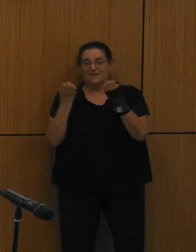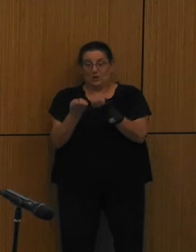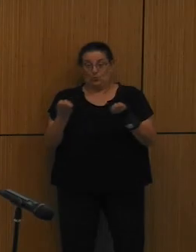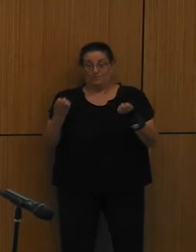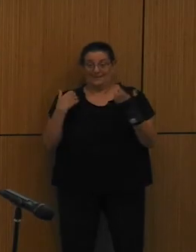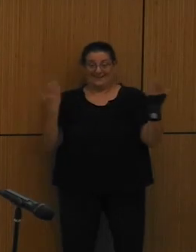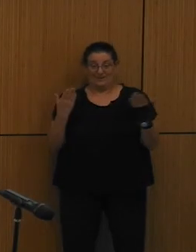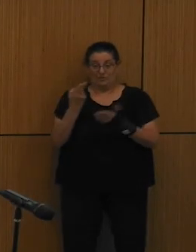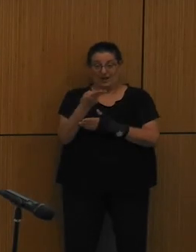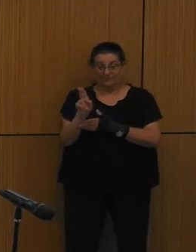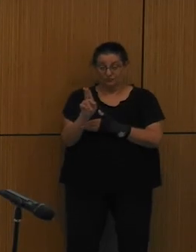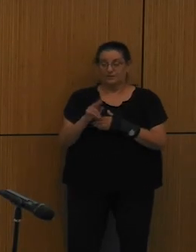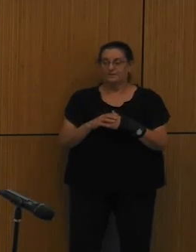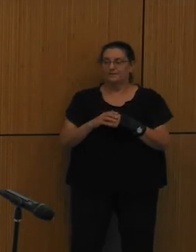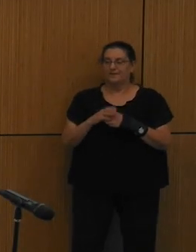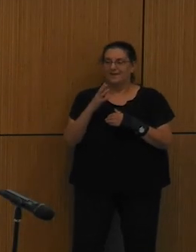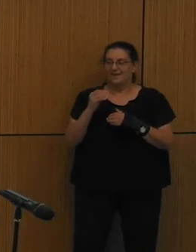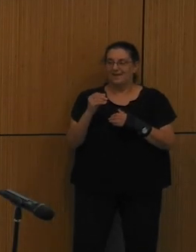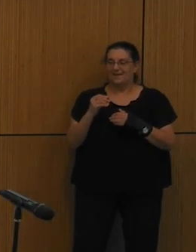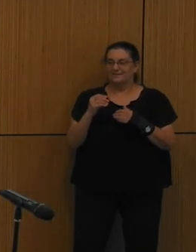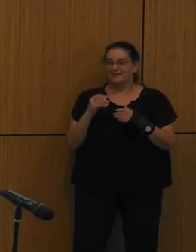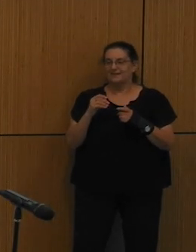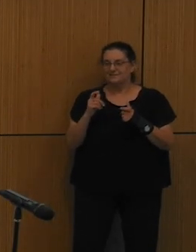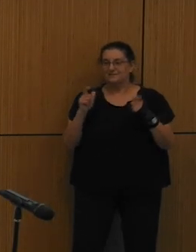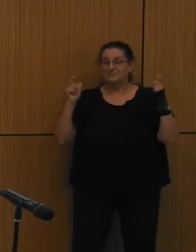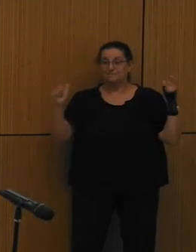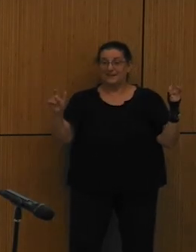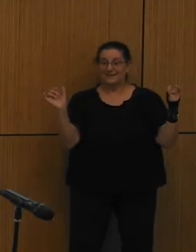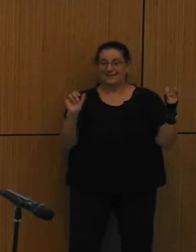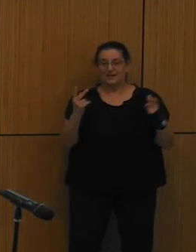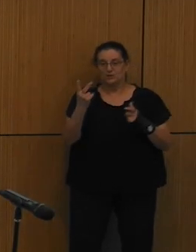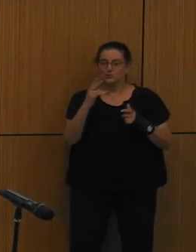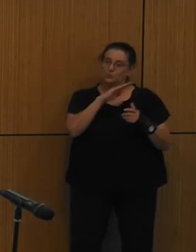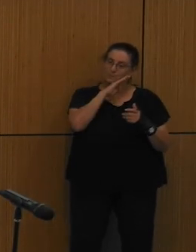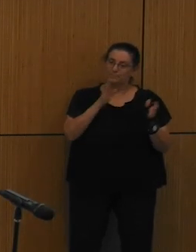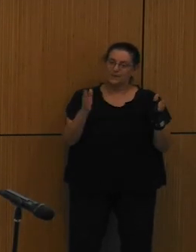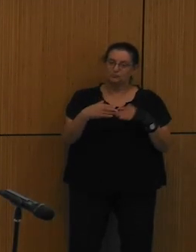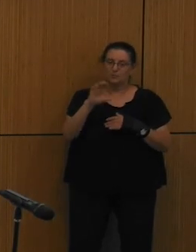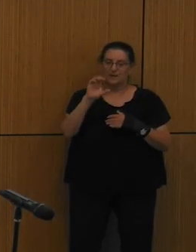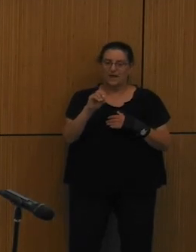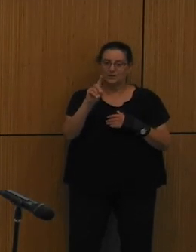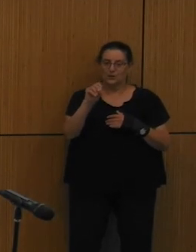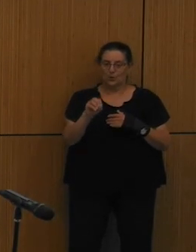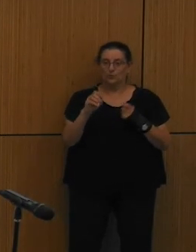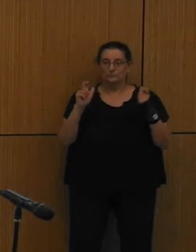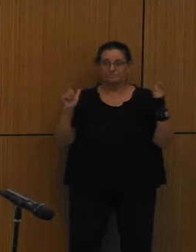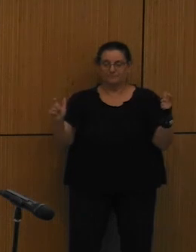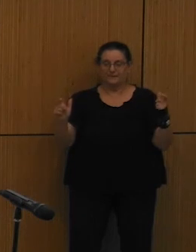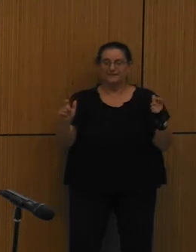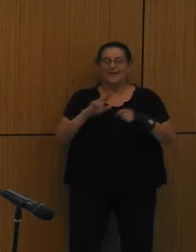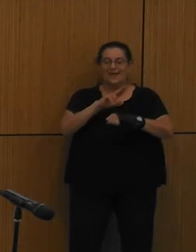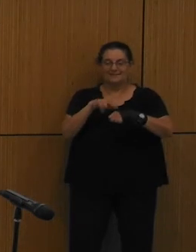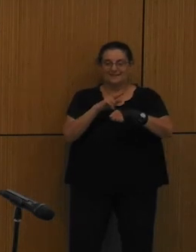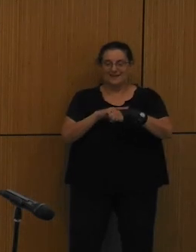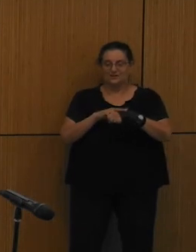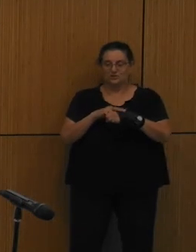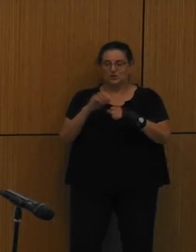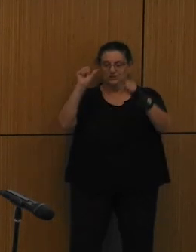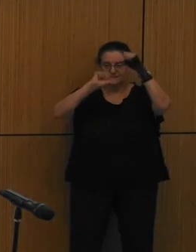They are about the price of a two bedroom condo. We got a grant from the Science Foundation, National Science Foundation. And so I'm going to talk to you